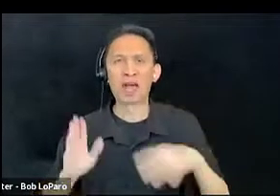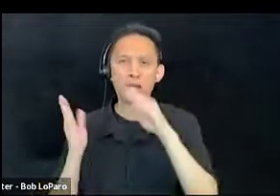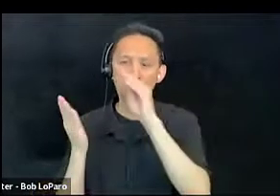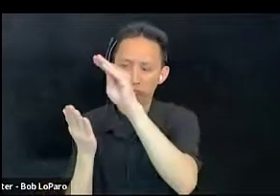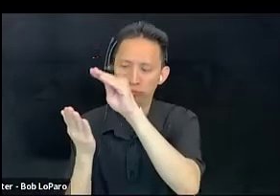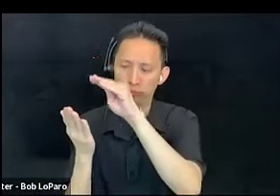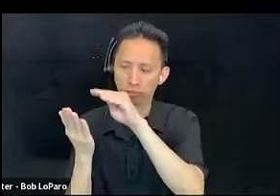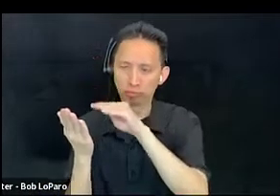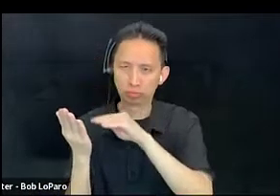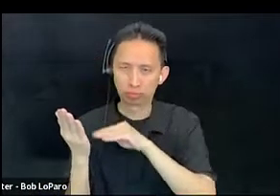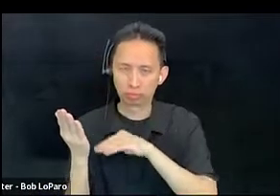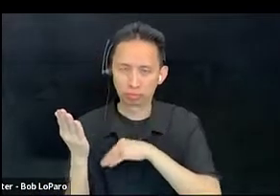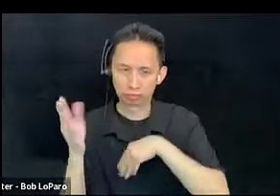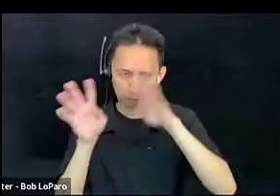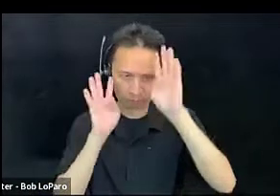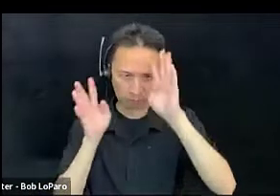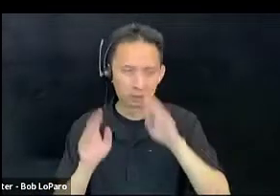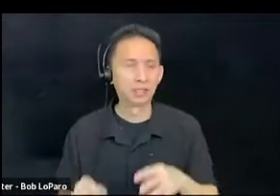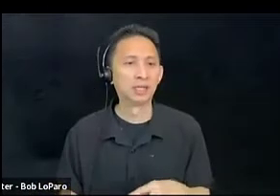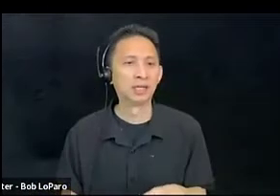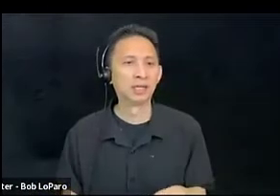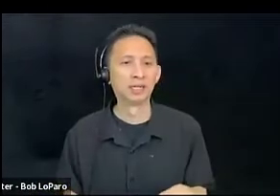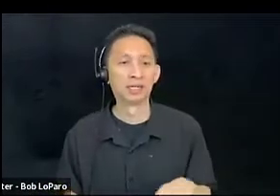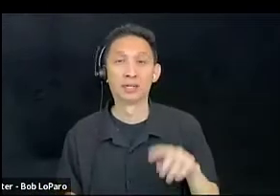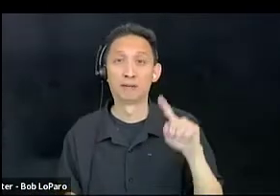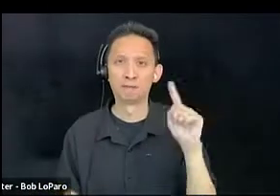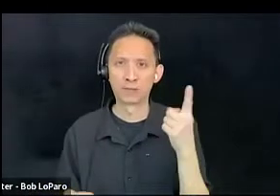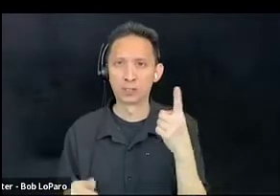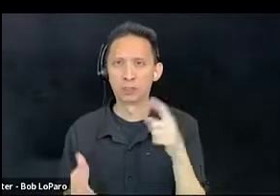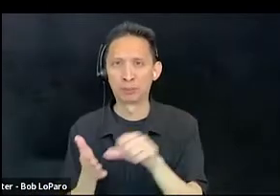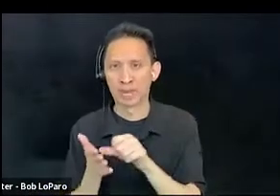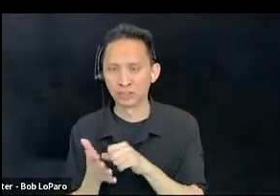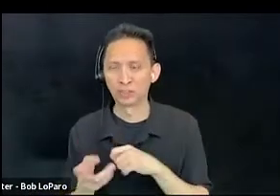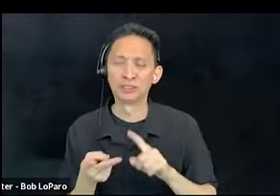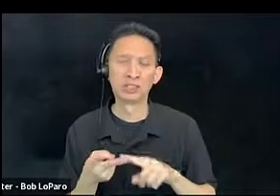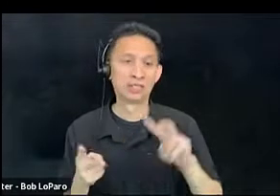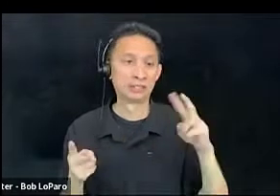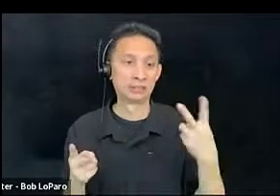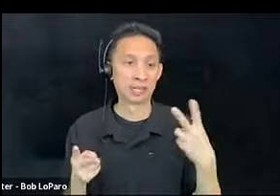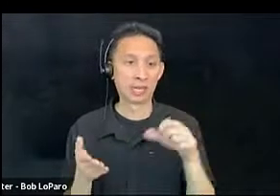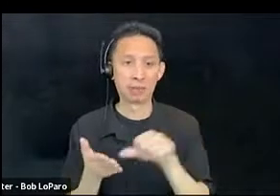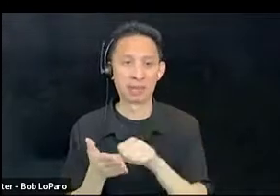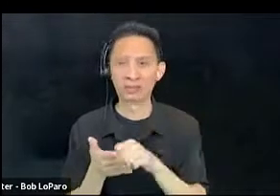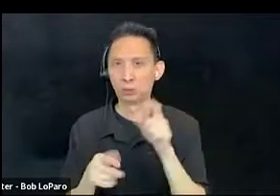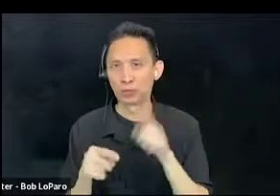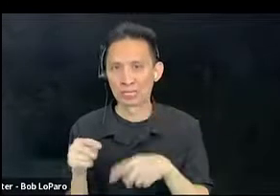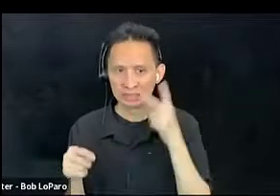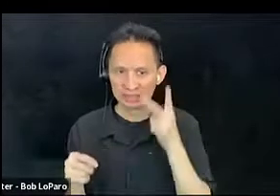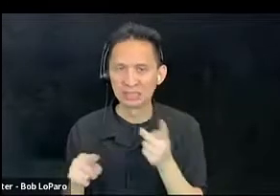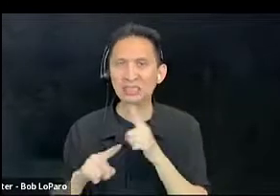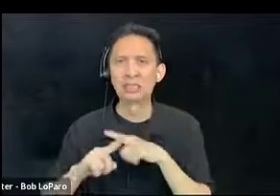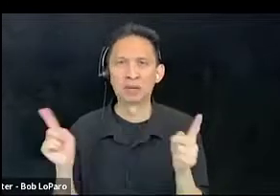The second page not shown here is resources for a whole variety of topics related to CVI.